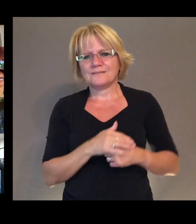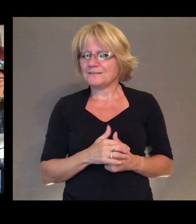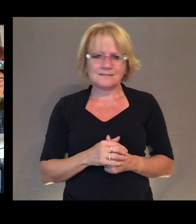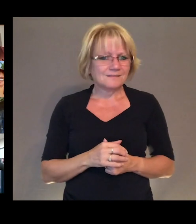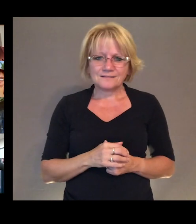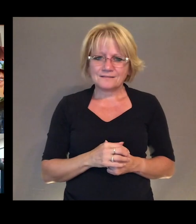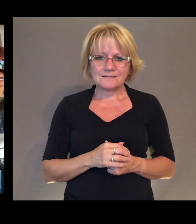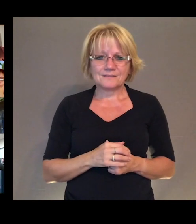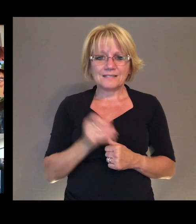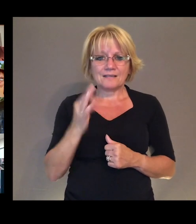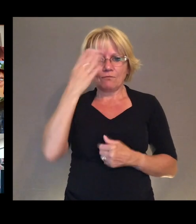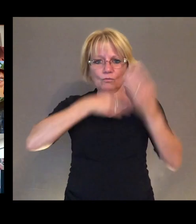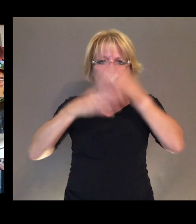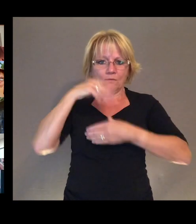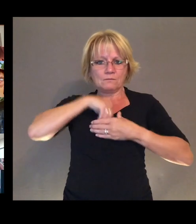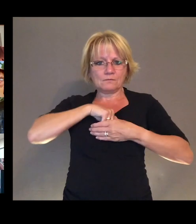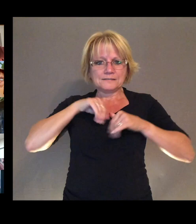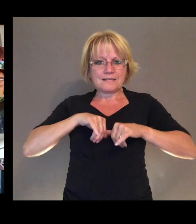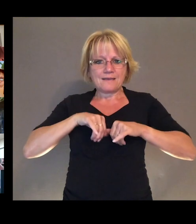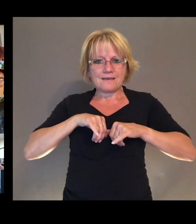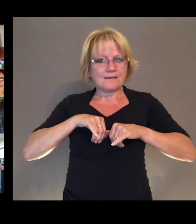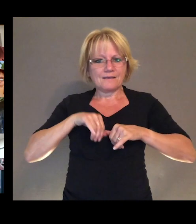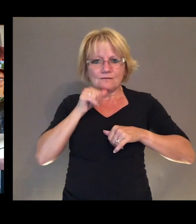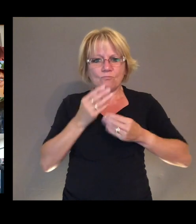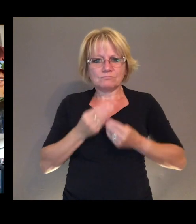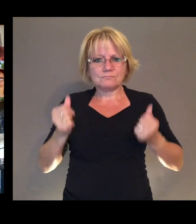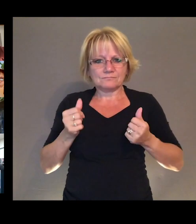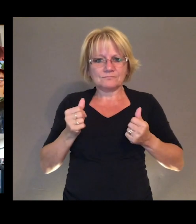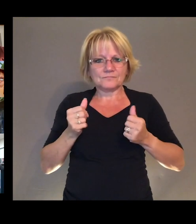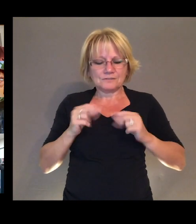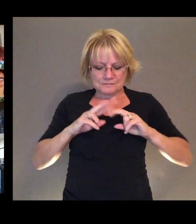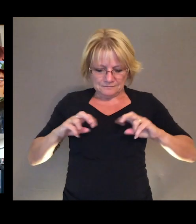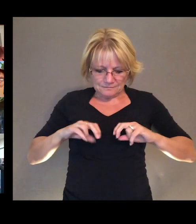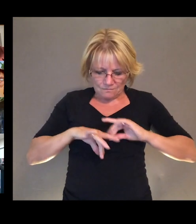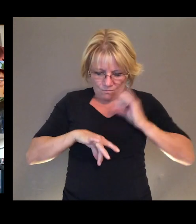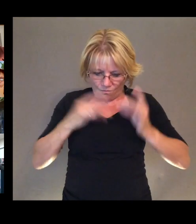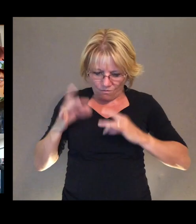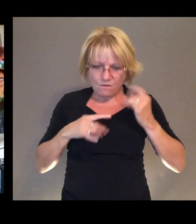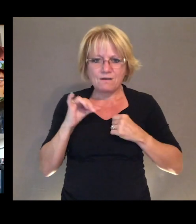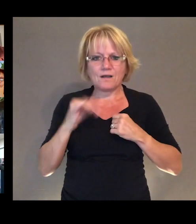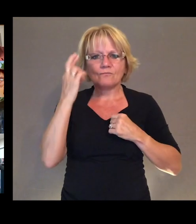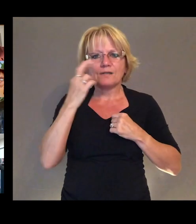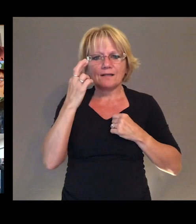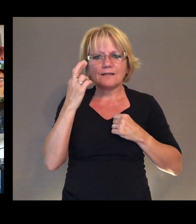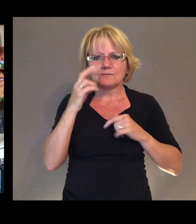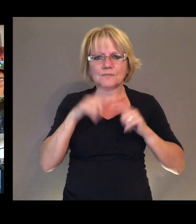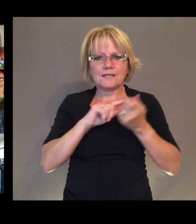that we have towards black indigenous people of color that we can kind of undo it. So that's, it's kinda there's like...